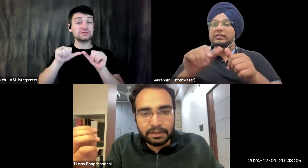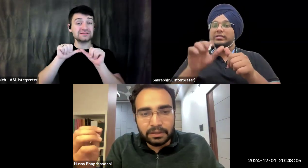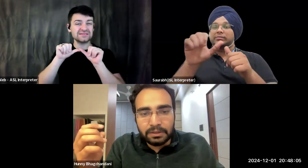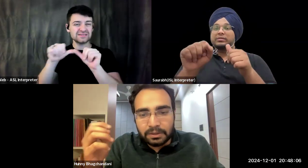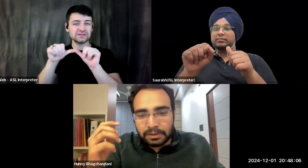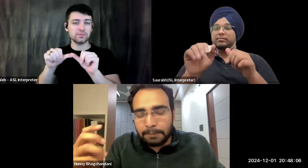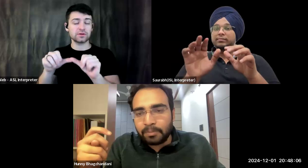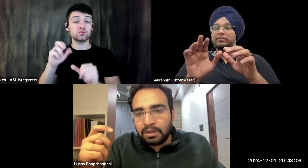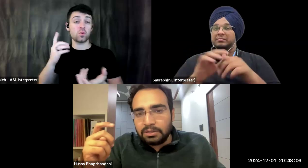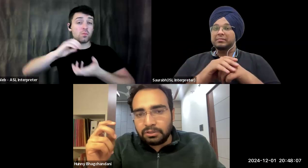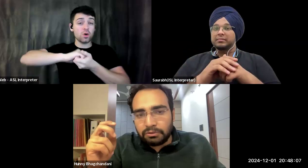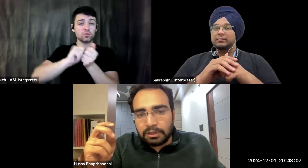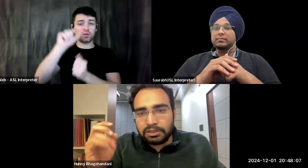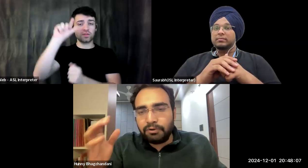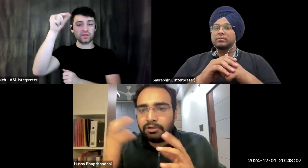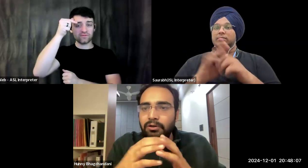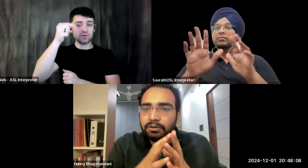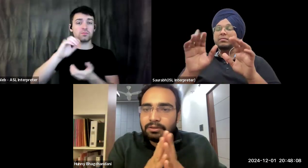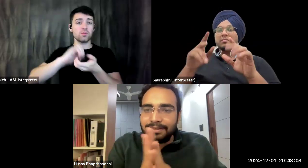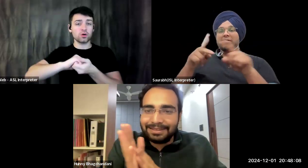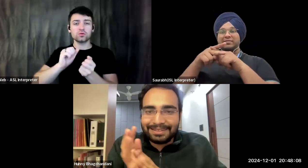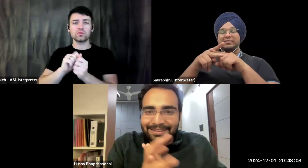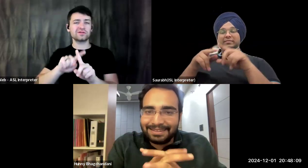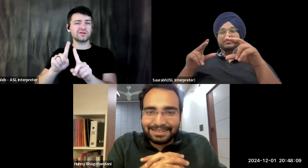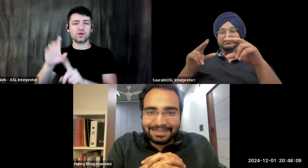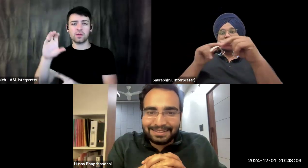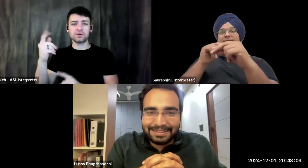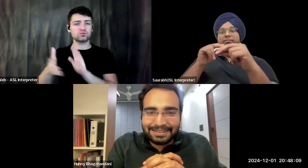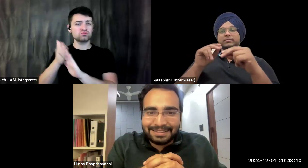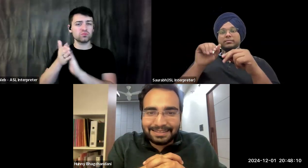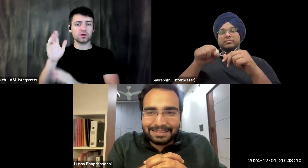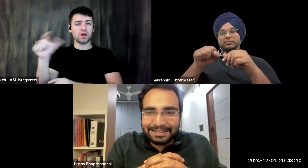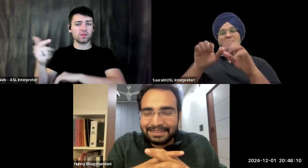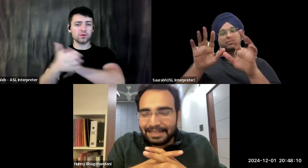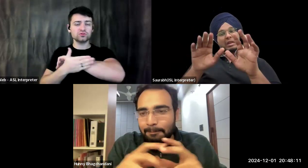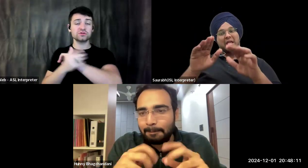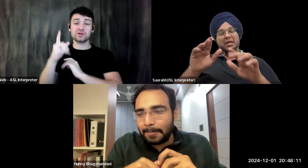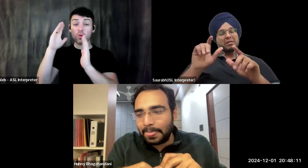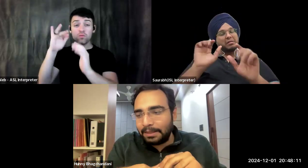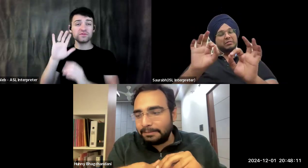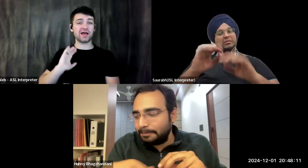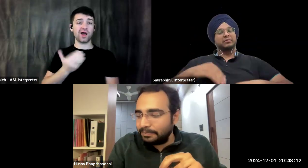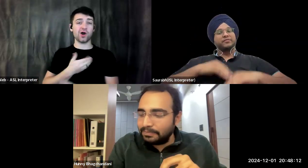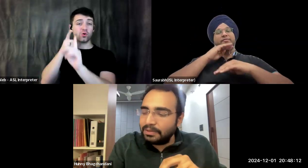[Saurabh speaking] Yeah, yeah, yeah, yeah. Okay, yeah. You can continue with demonstrating other products. I think that we can discuss about other thing in the future.